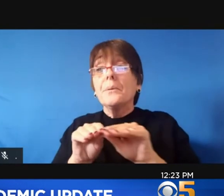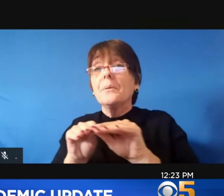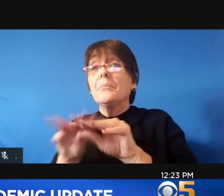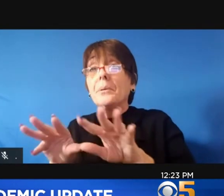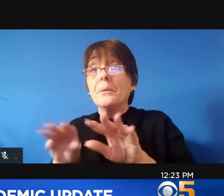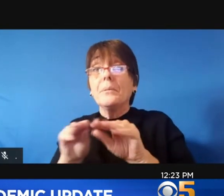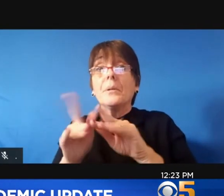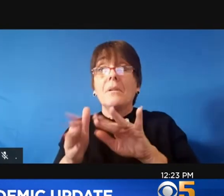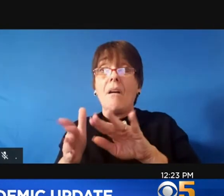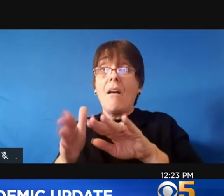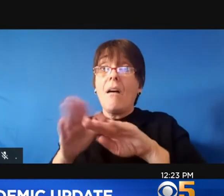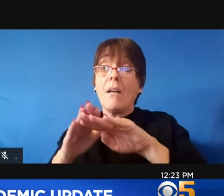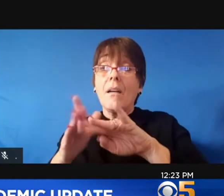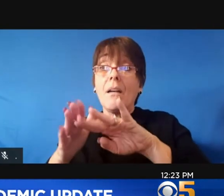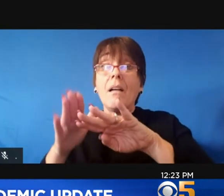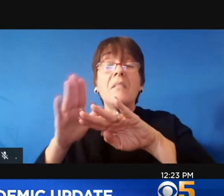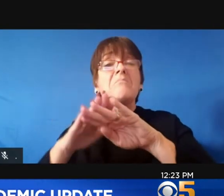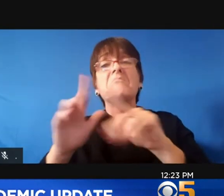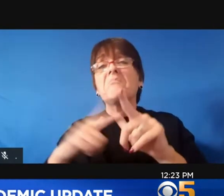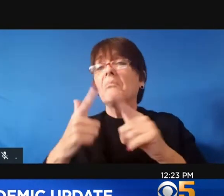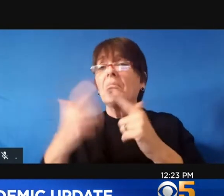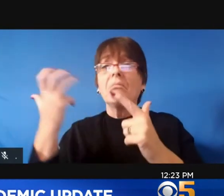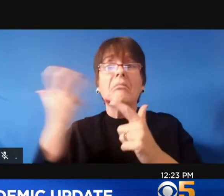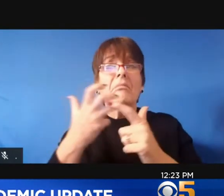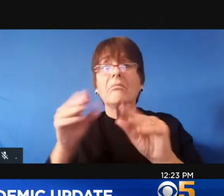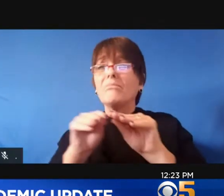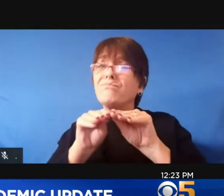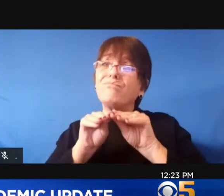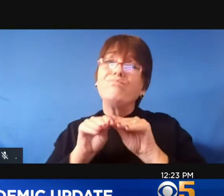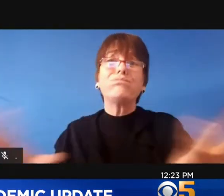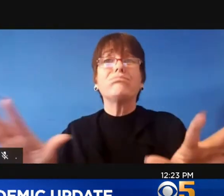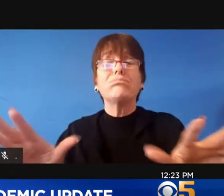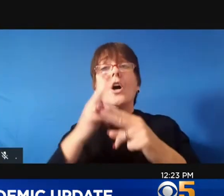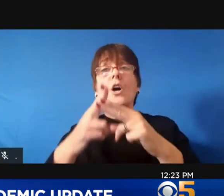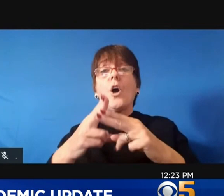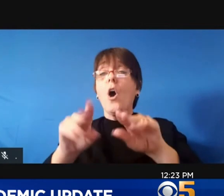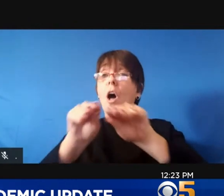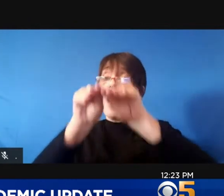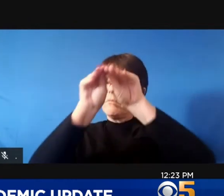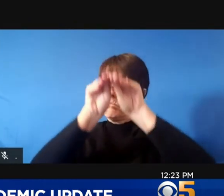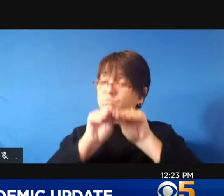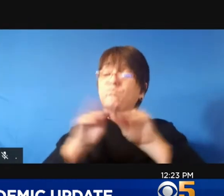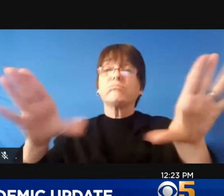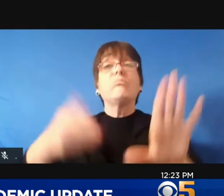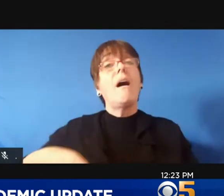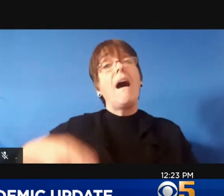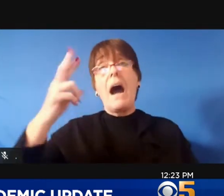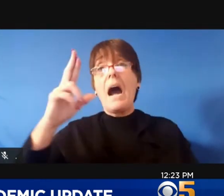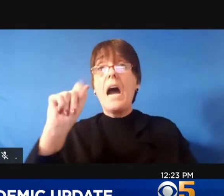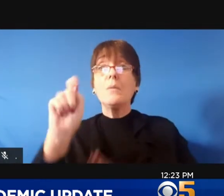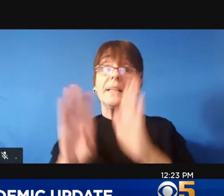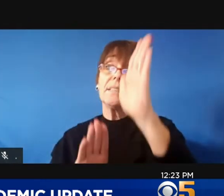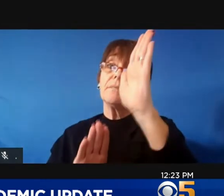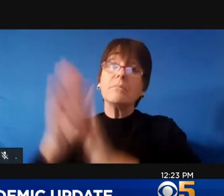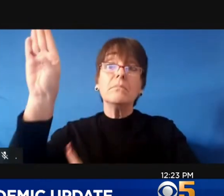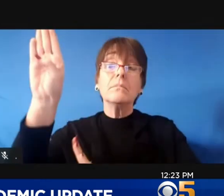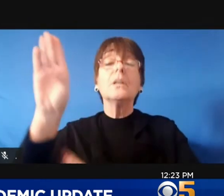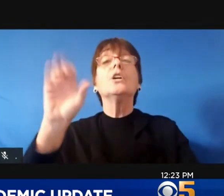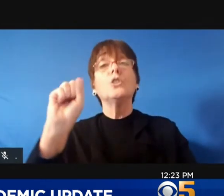GET AWAY FROM US. WE HAVE SEEN IT BEFORE WERE LITTLE BITS AND LITTLE BITS OF TRANSMISSION INCREASES AND IS UP RESULTING IN QUITE RADICAL